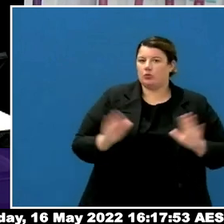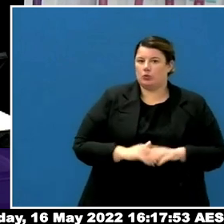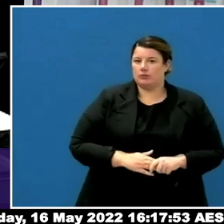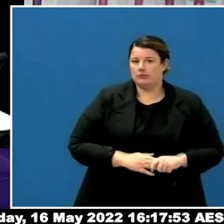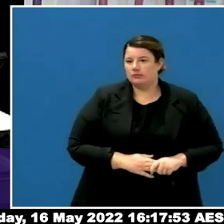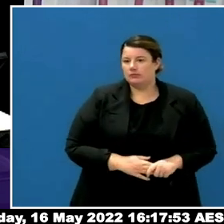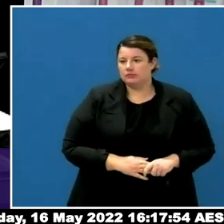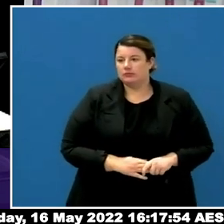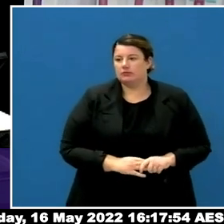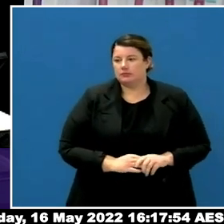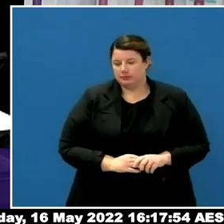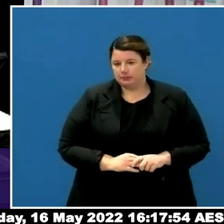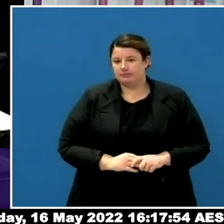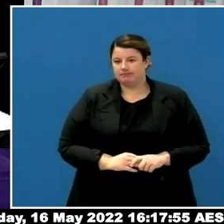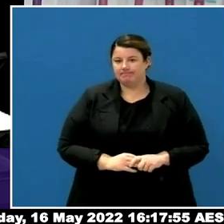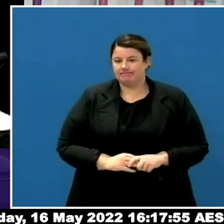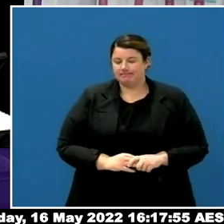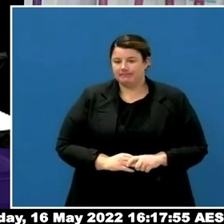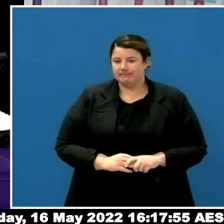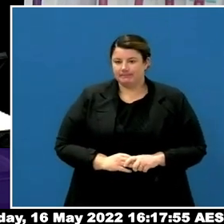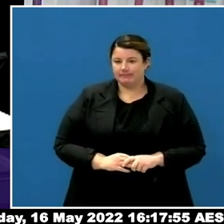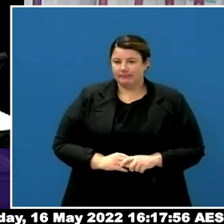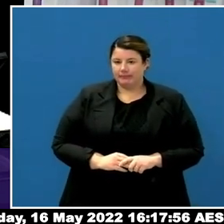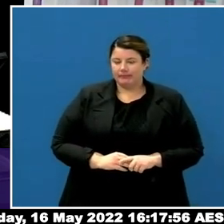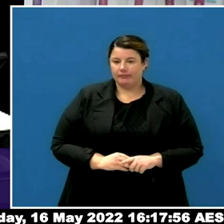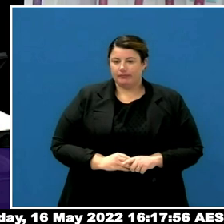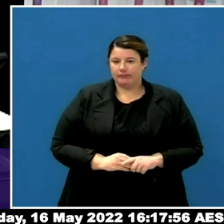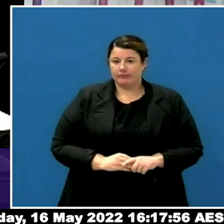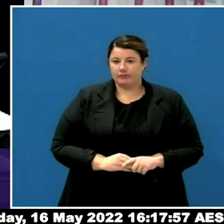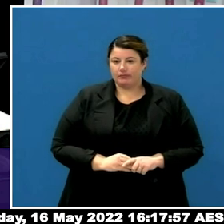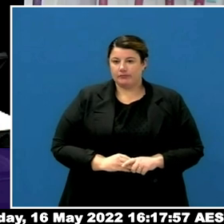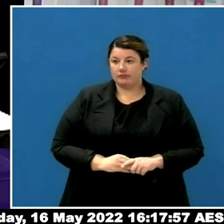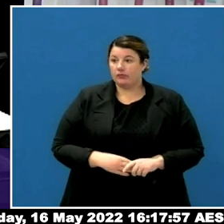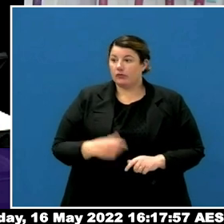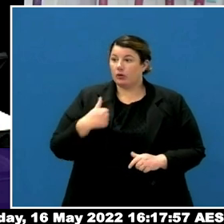Thank you very much. I'm just going to check if there's anyone else who will seek to ask